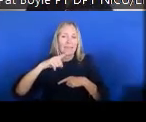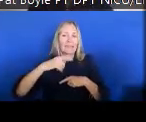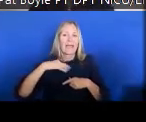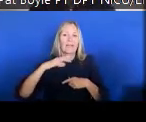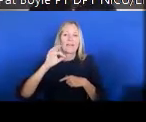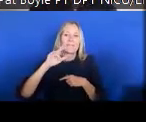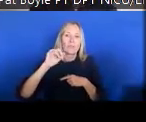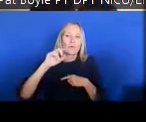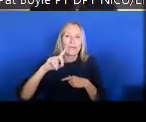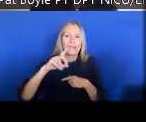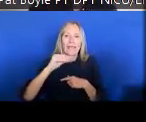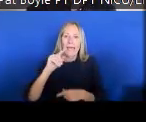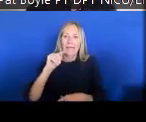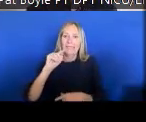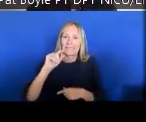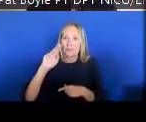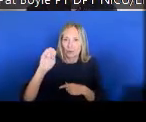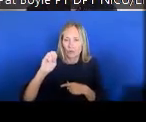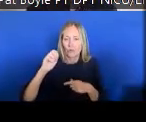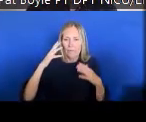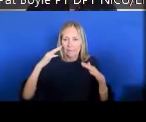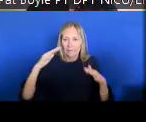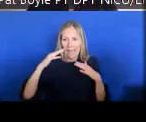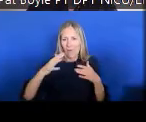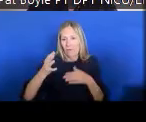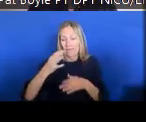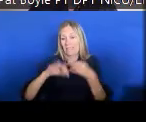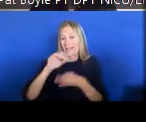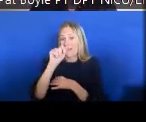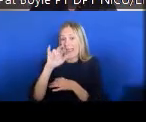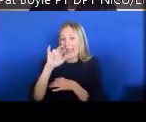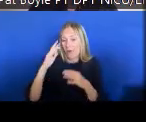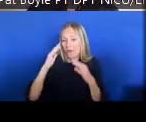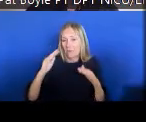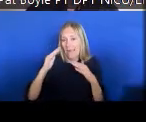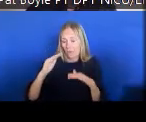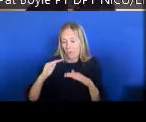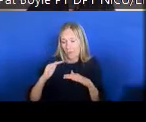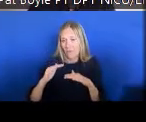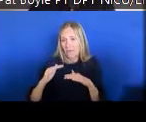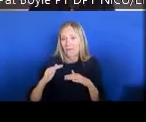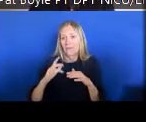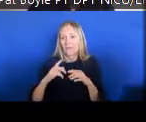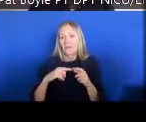versus air conducted sound, and the intrauterine sounds of low